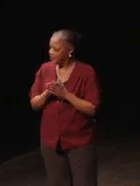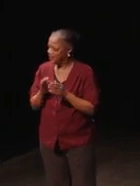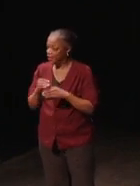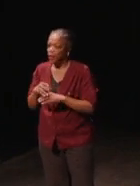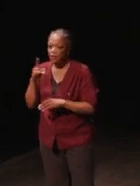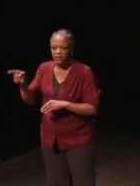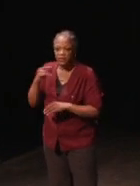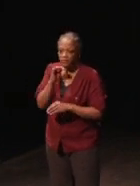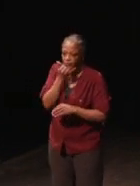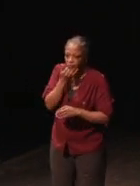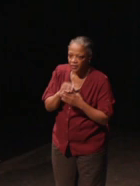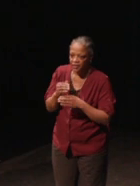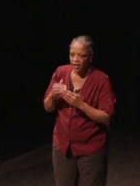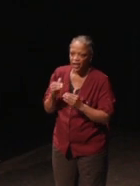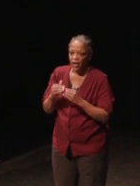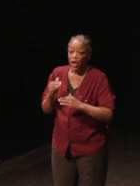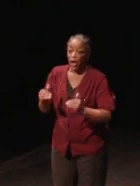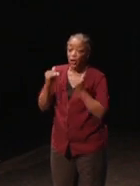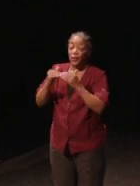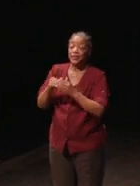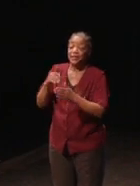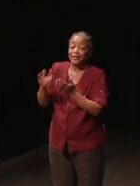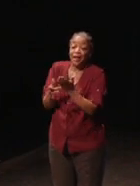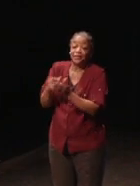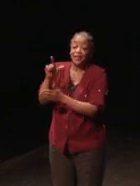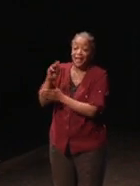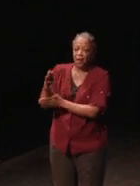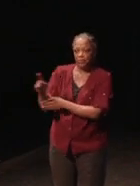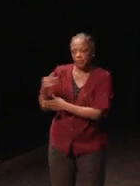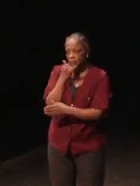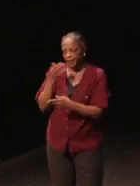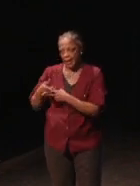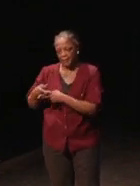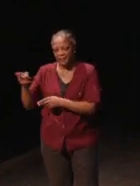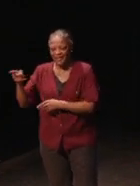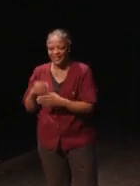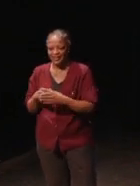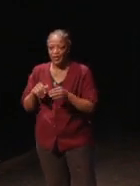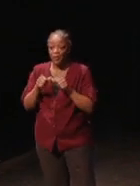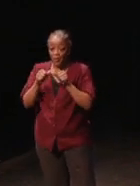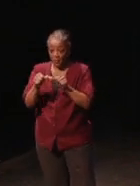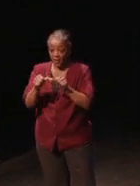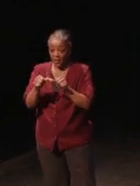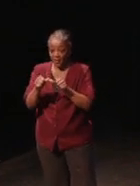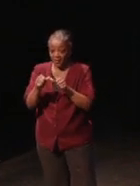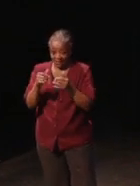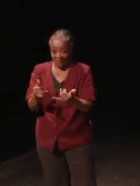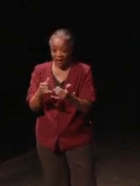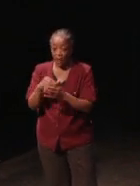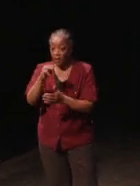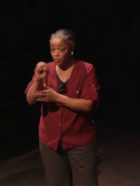Sorry. That thing anyway. This is basically a permanent installation that is now present at Microsoft.